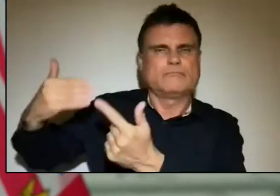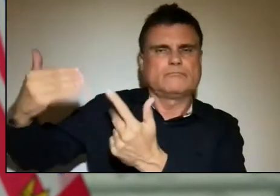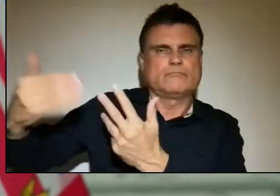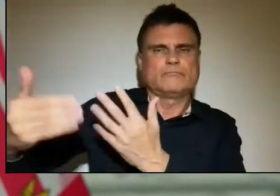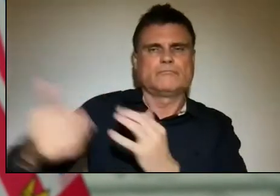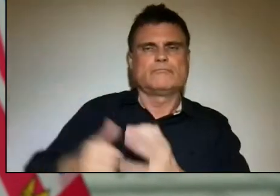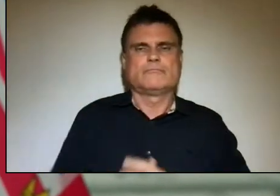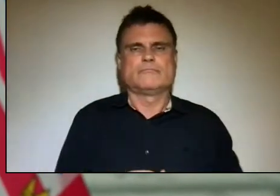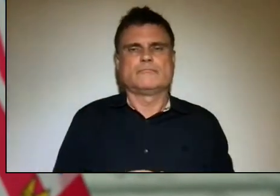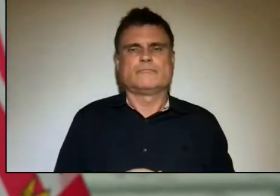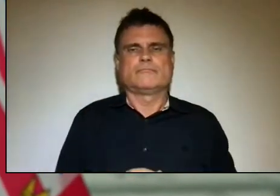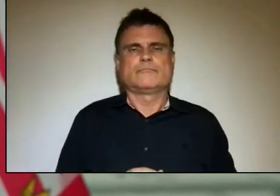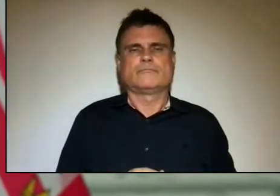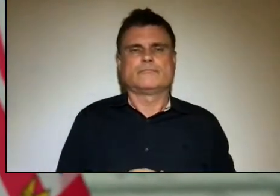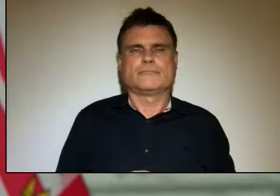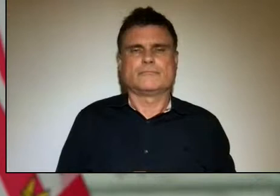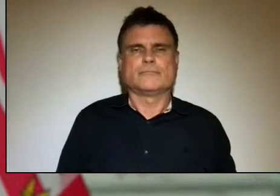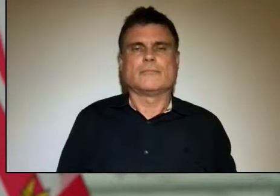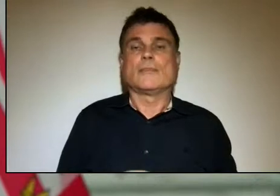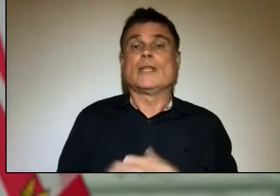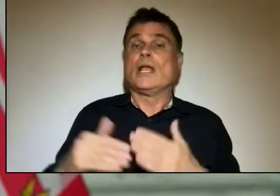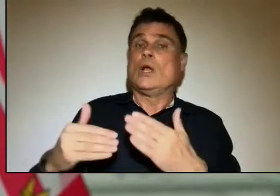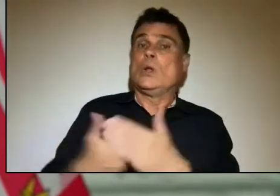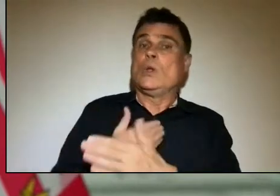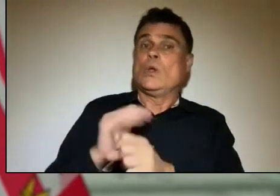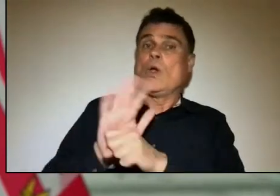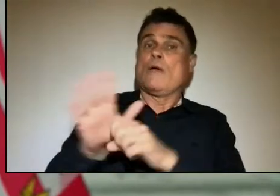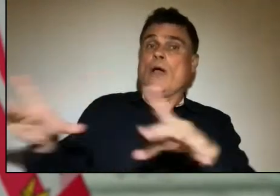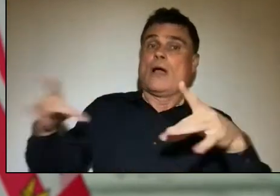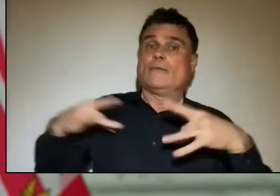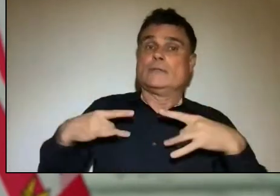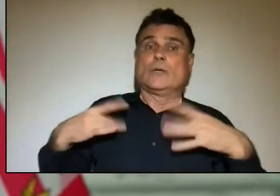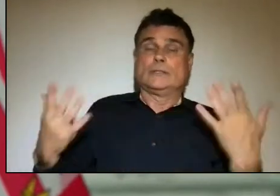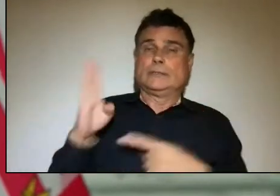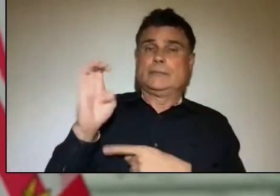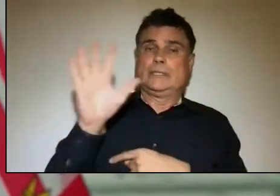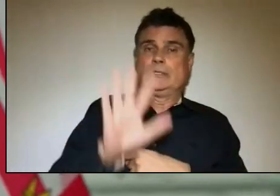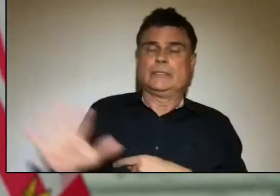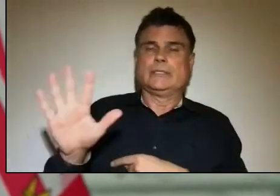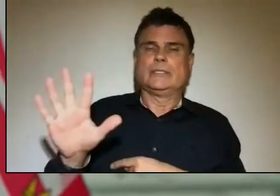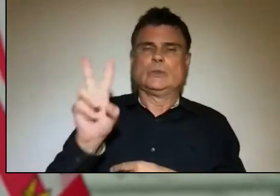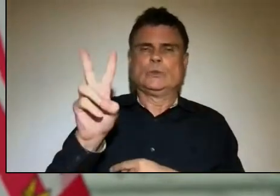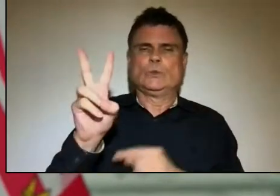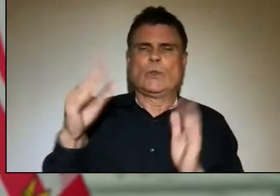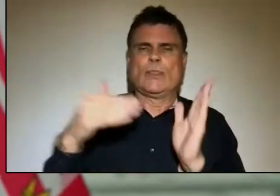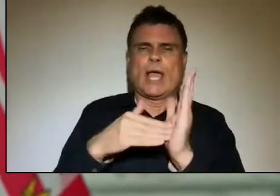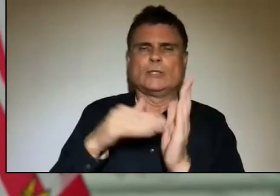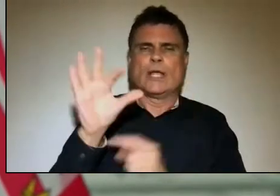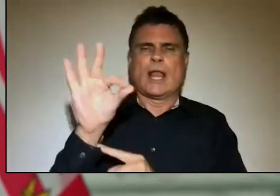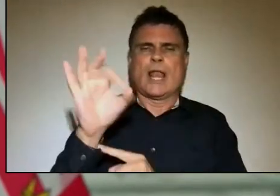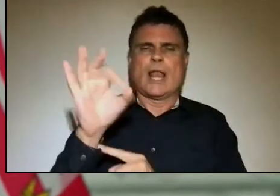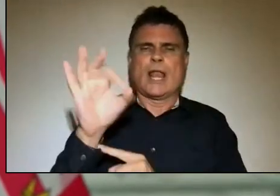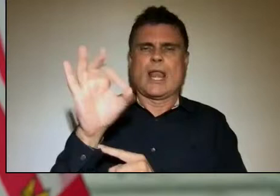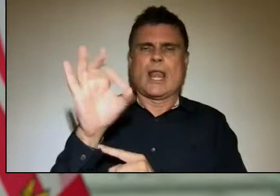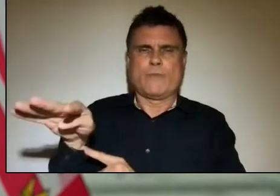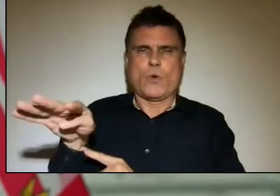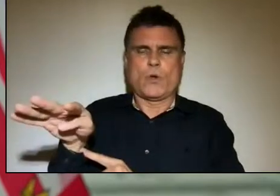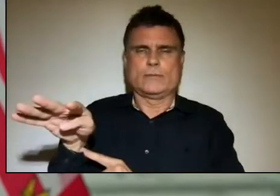confirmed 2,944 new cases of COVID-19 here in British